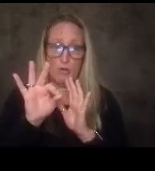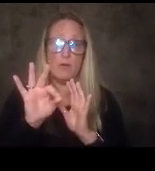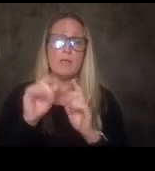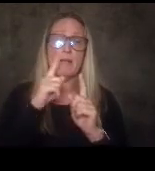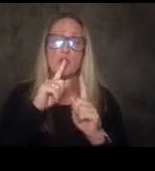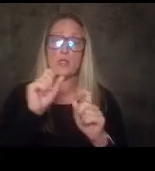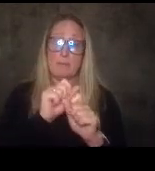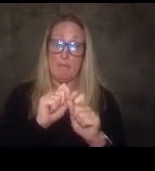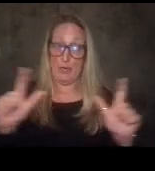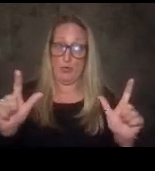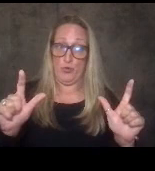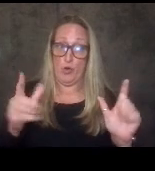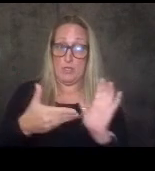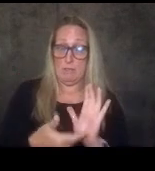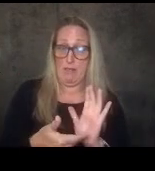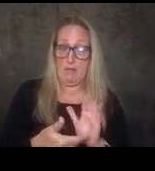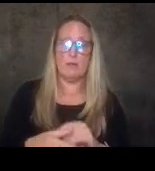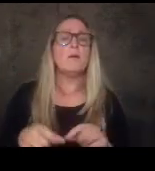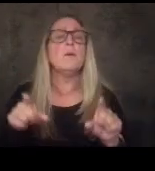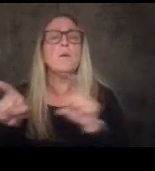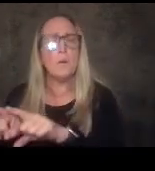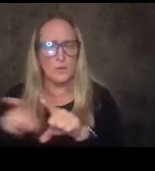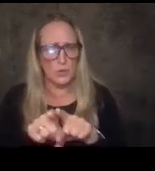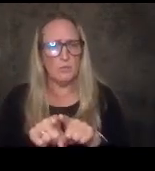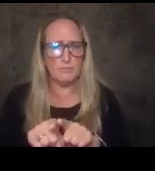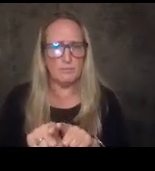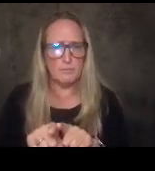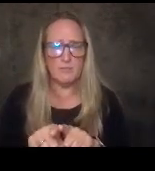on display. You can also though make everything bigger